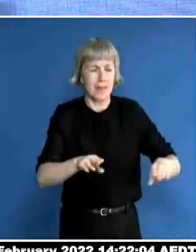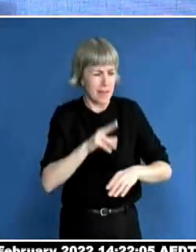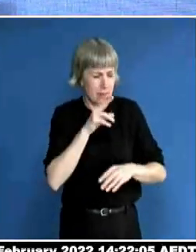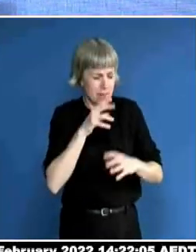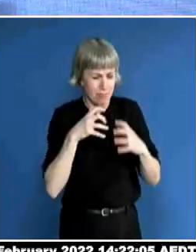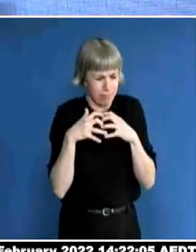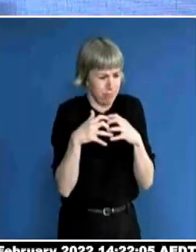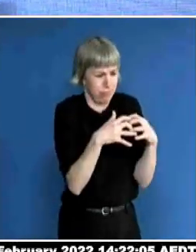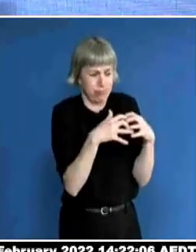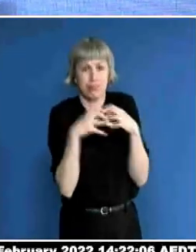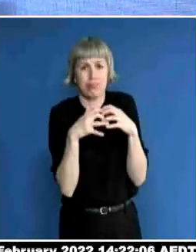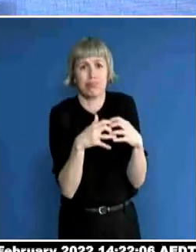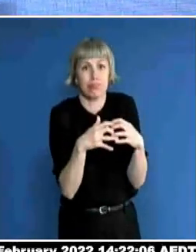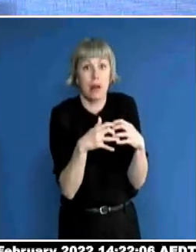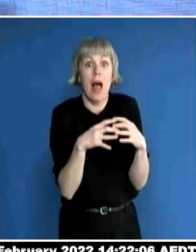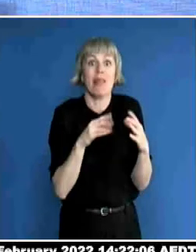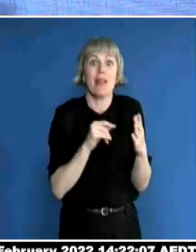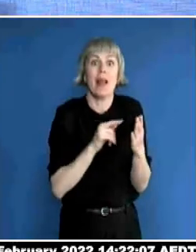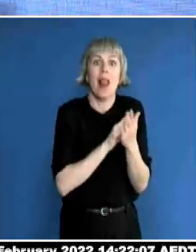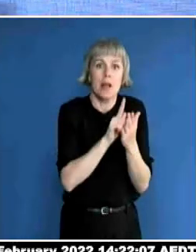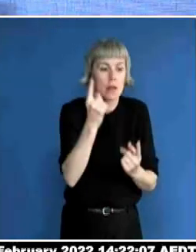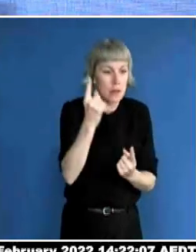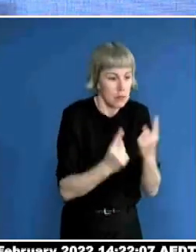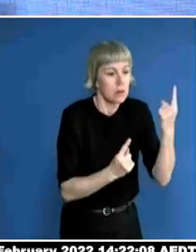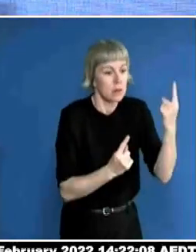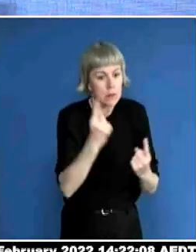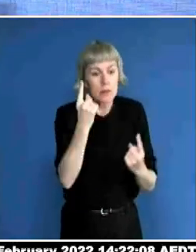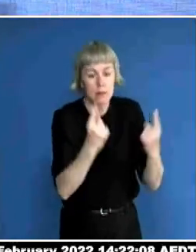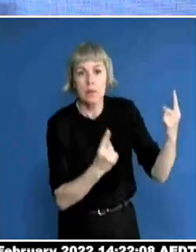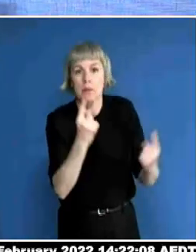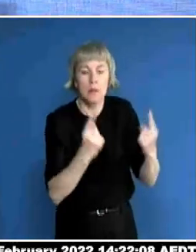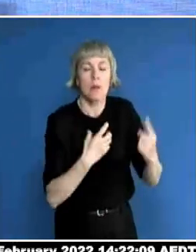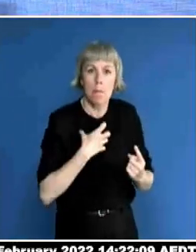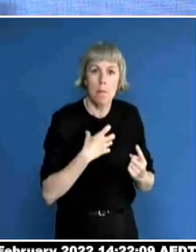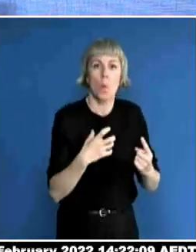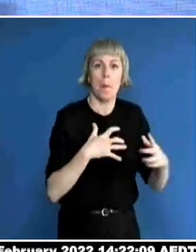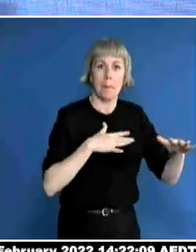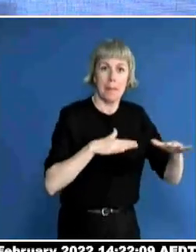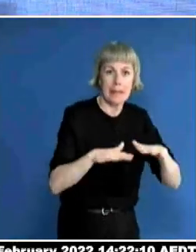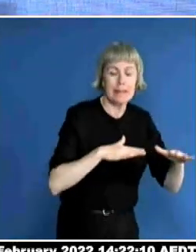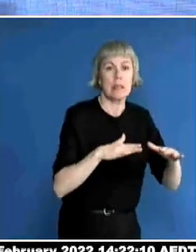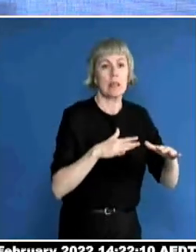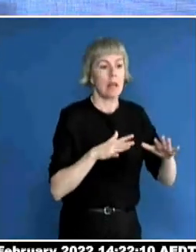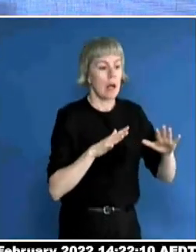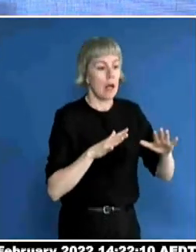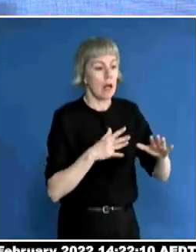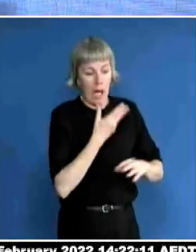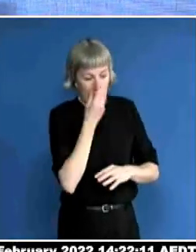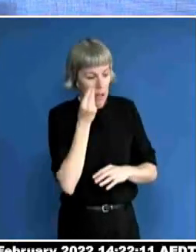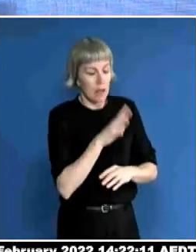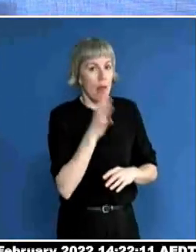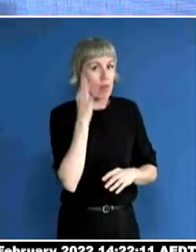So we moved into the reception area away from the reception desk and trained on an old